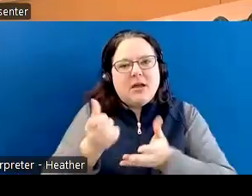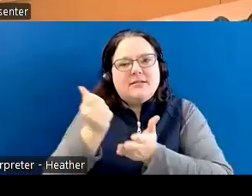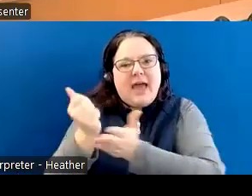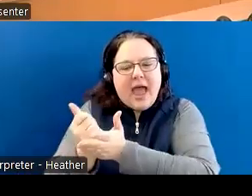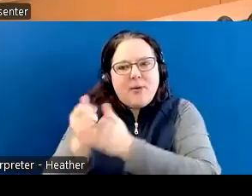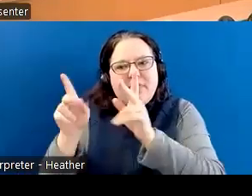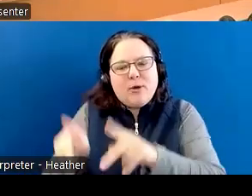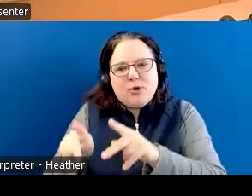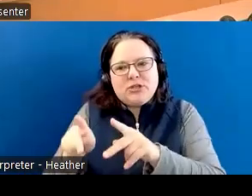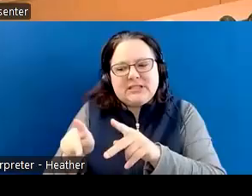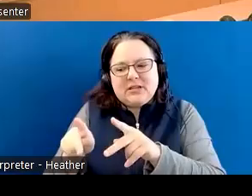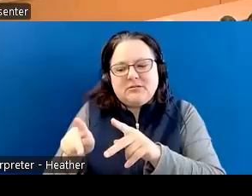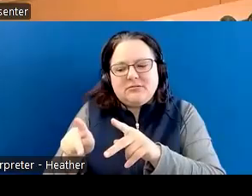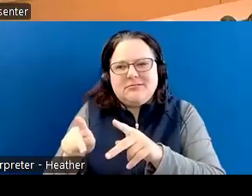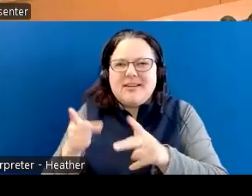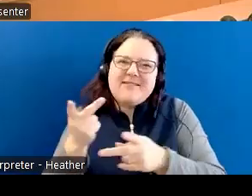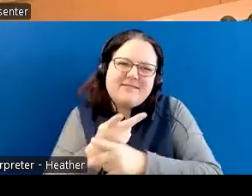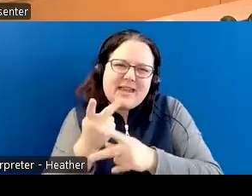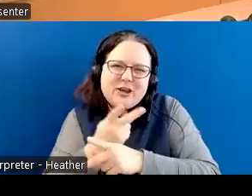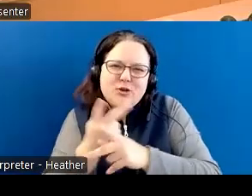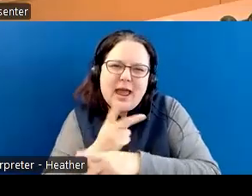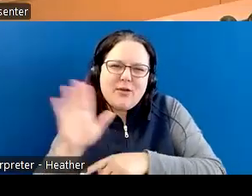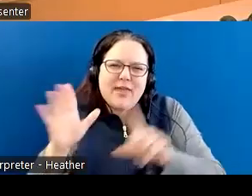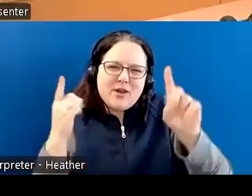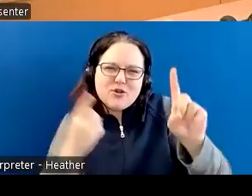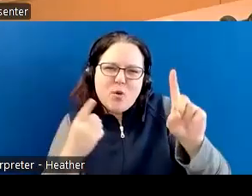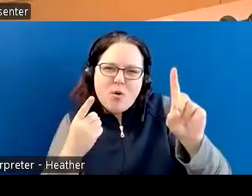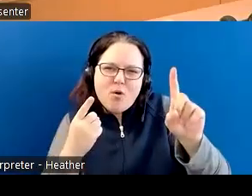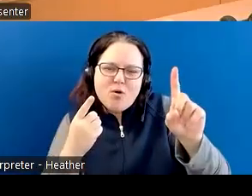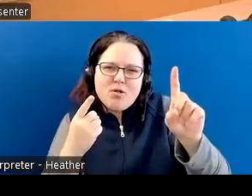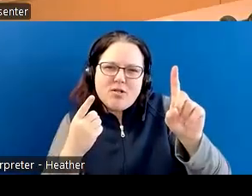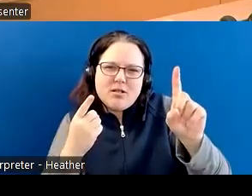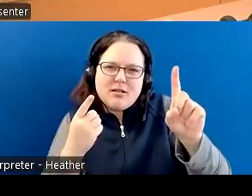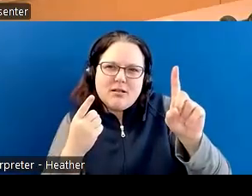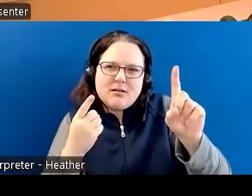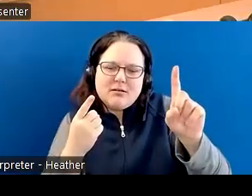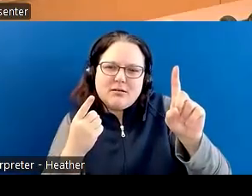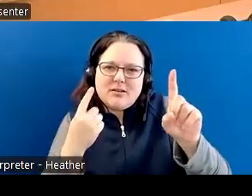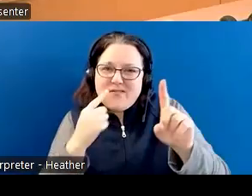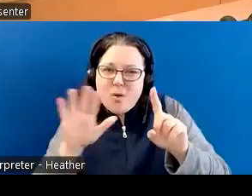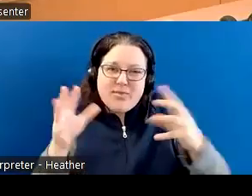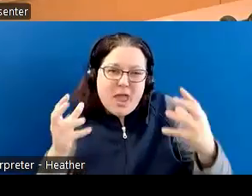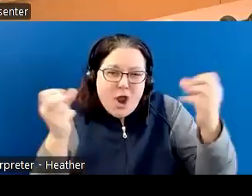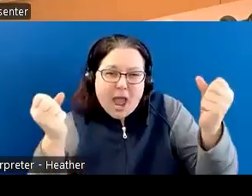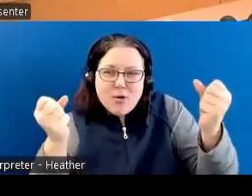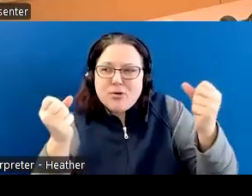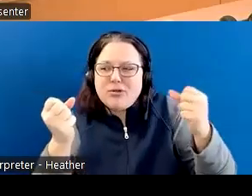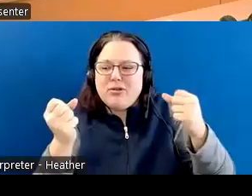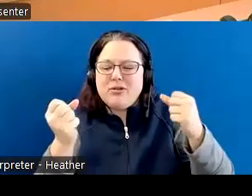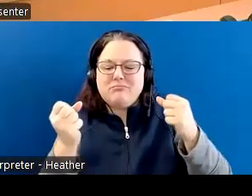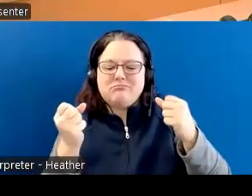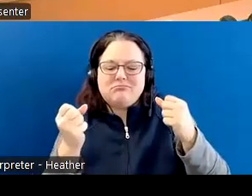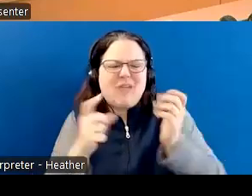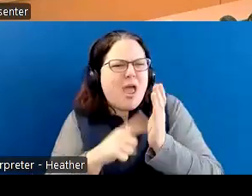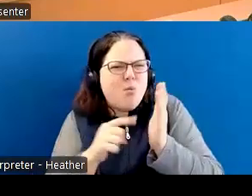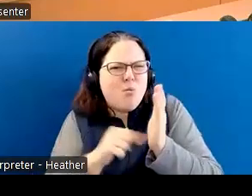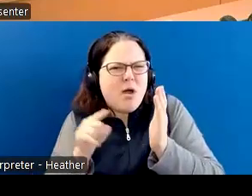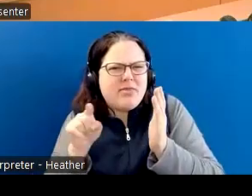um figure out what their goal is for for their health and what they want to see done if they